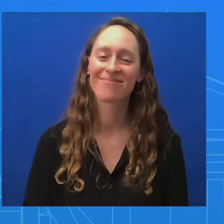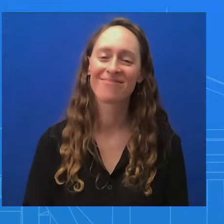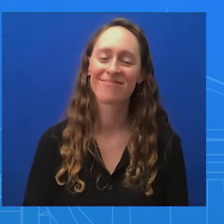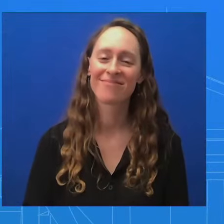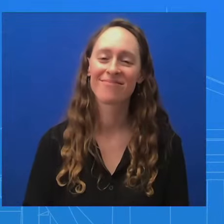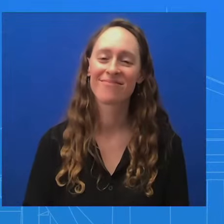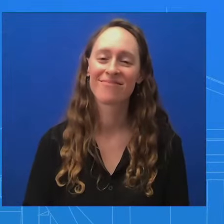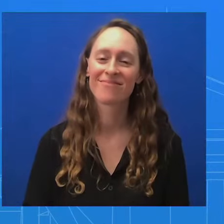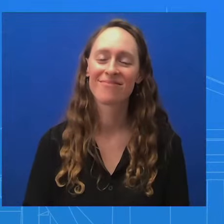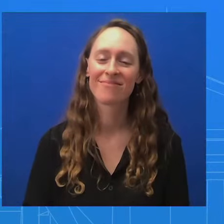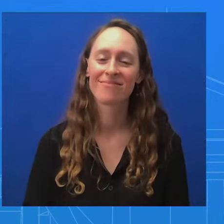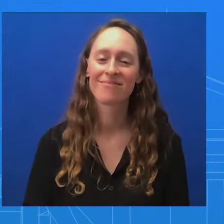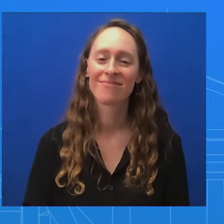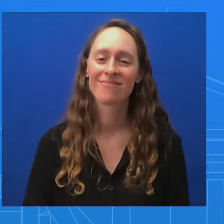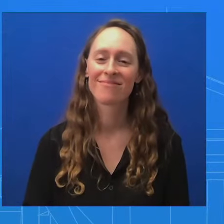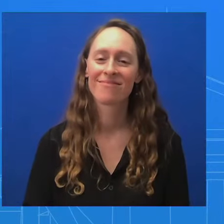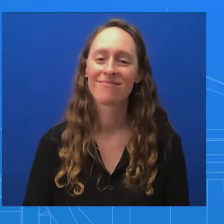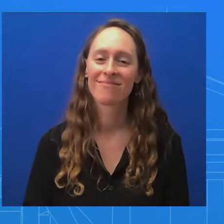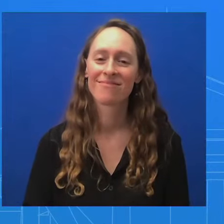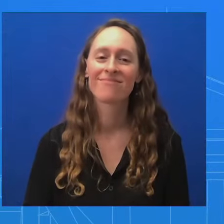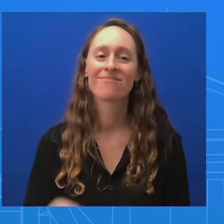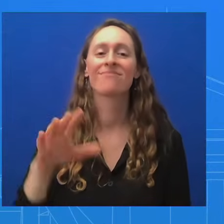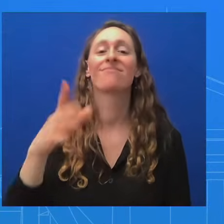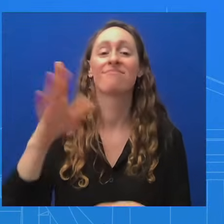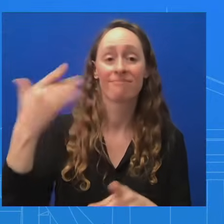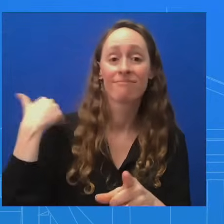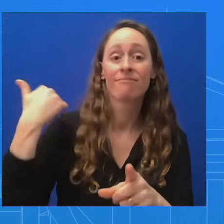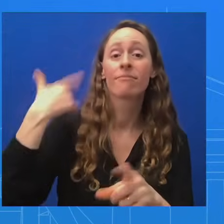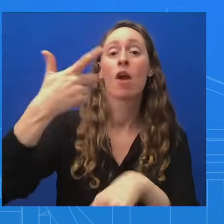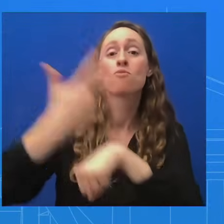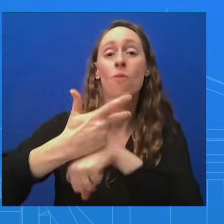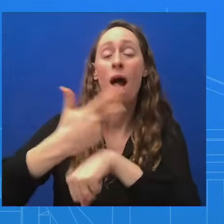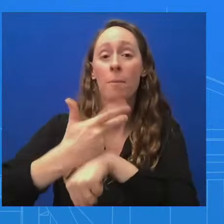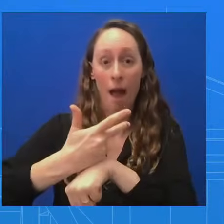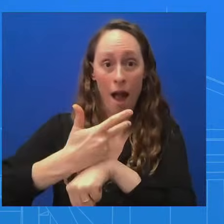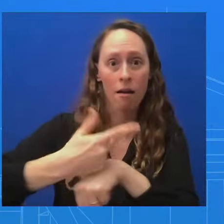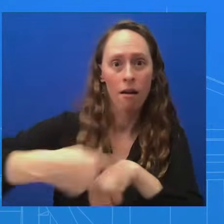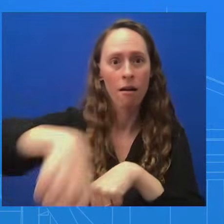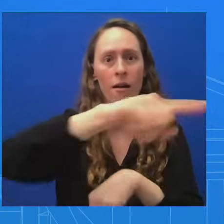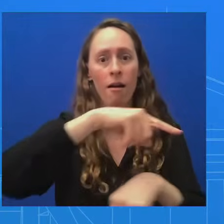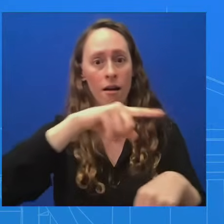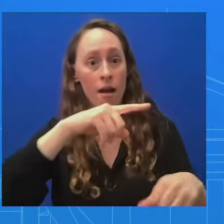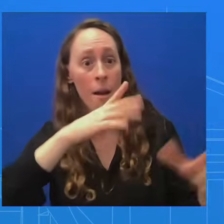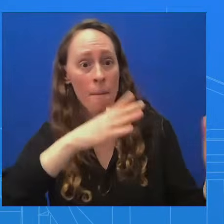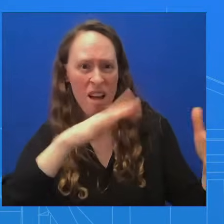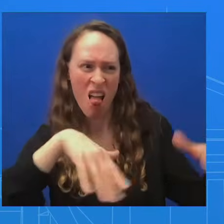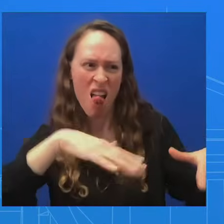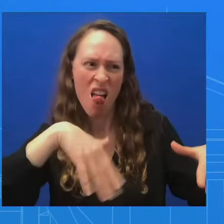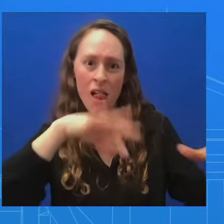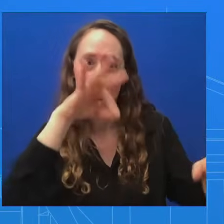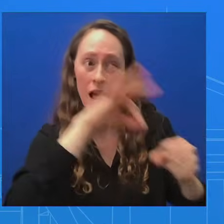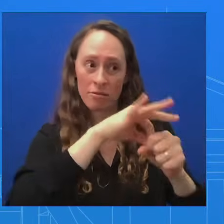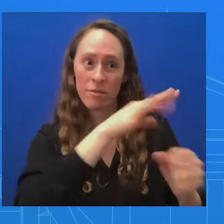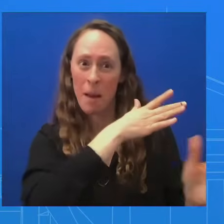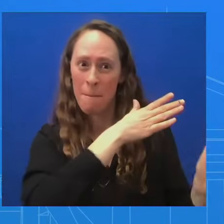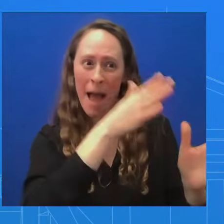and others in the National Security Council. I believe he had a call from the President